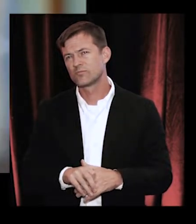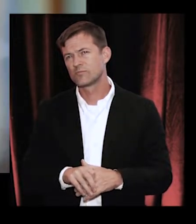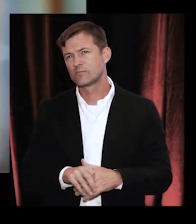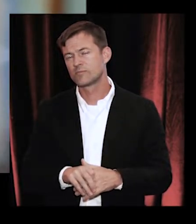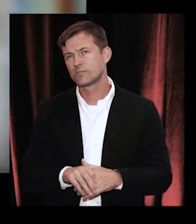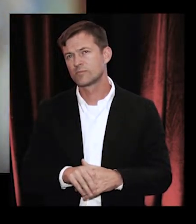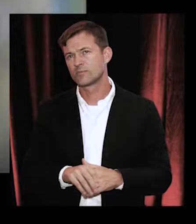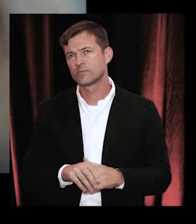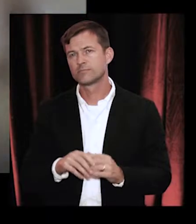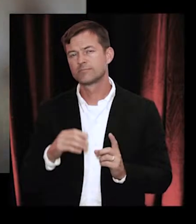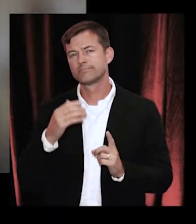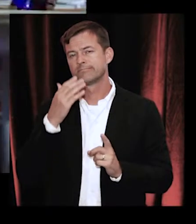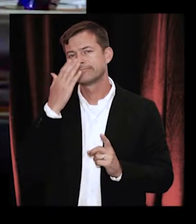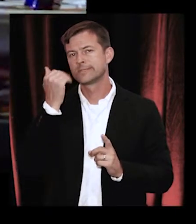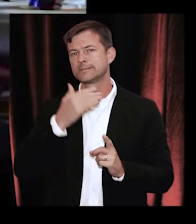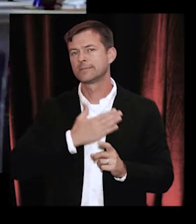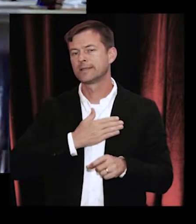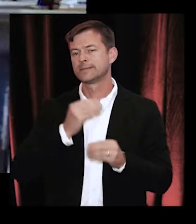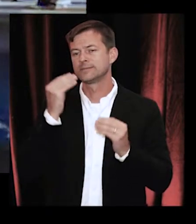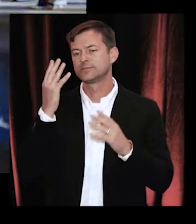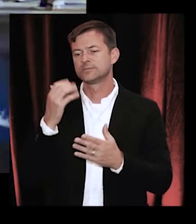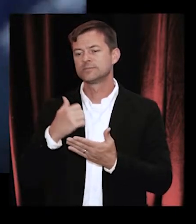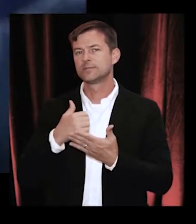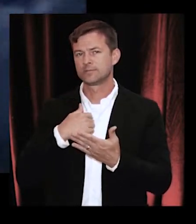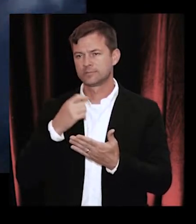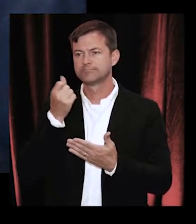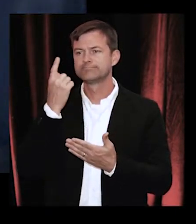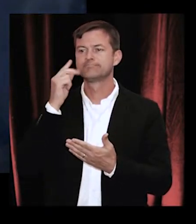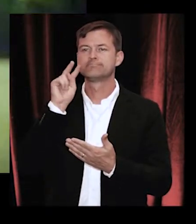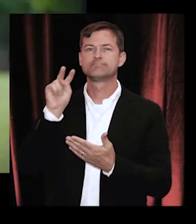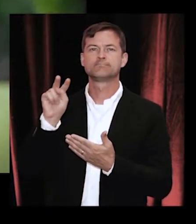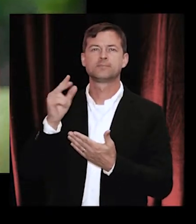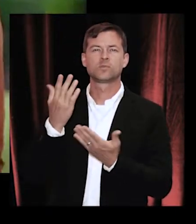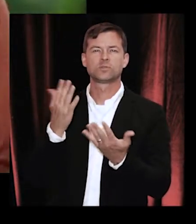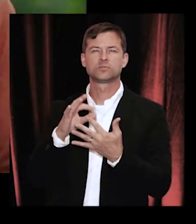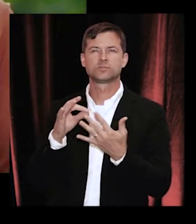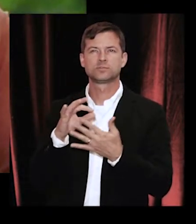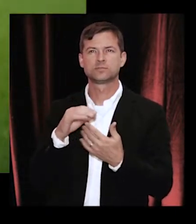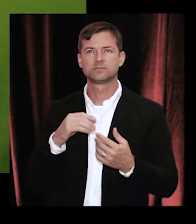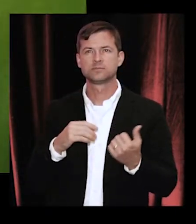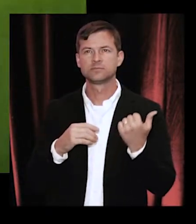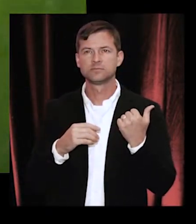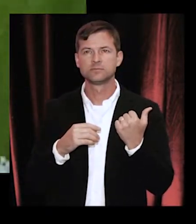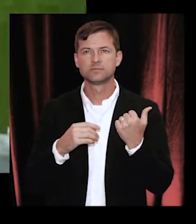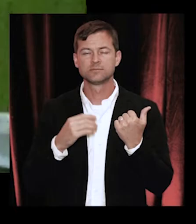Because my teacher helped me see the choices, because my coach treated me like everybody else.